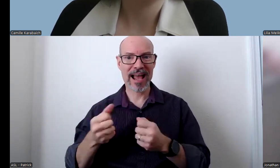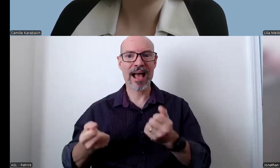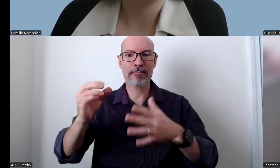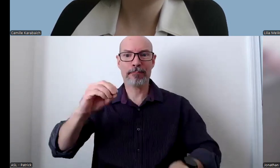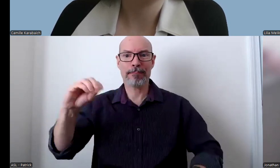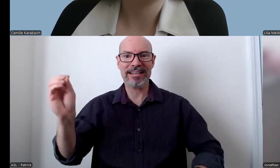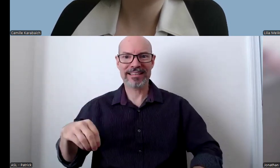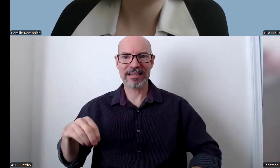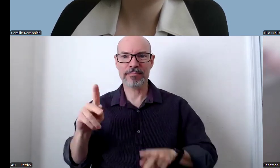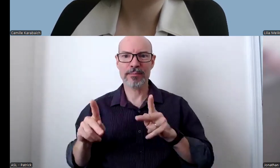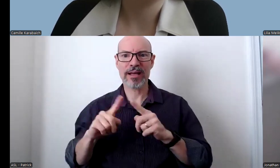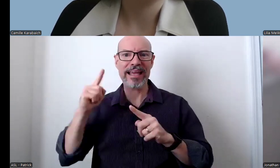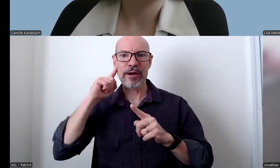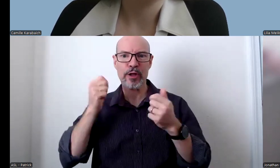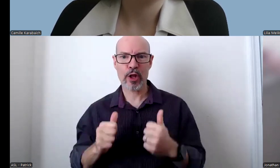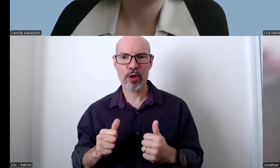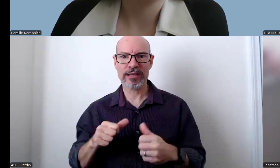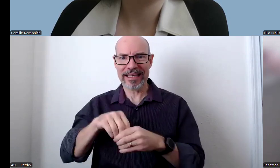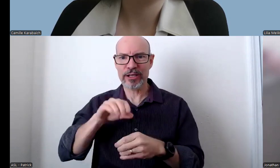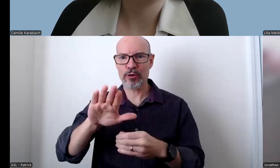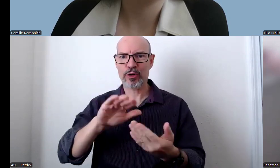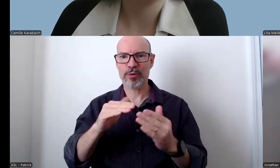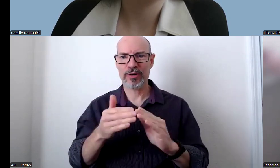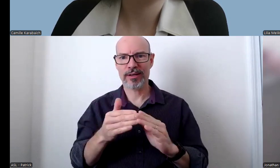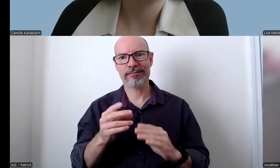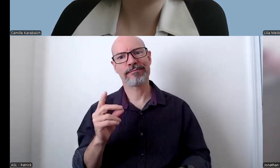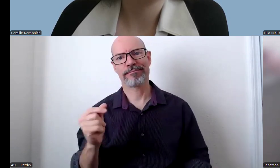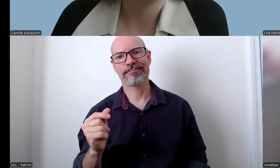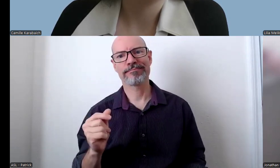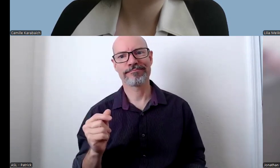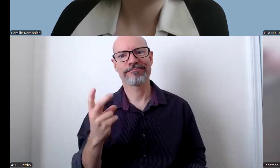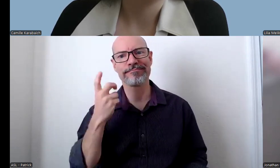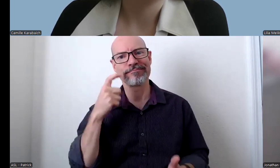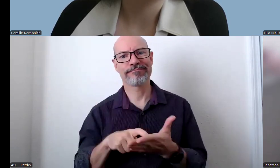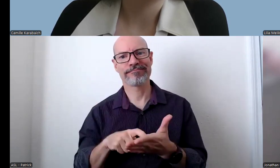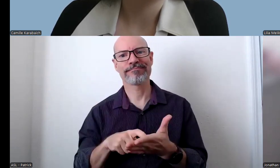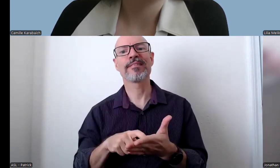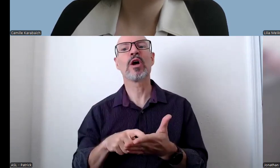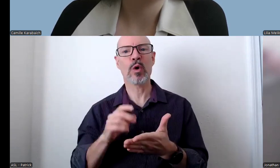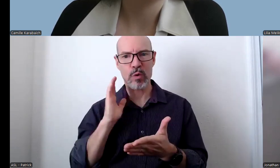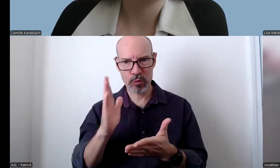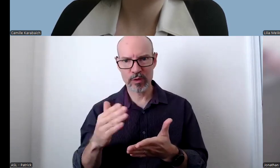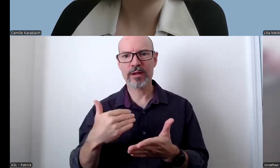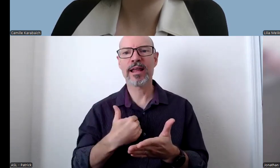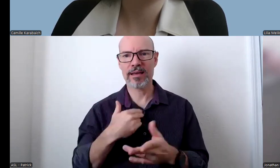hearing loss in your community, you're going to find out pretty quick that you will have individuals with some form of hearing loss in the community.